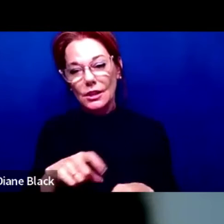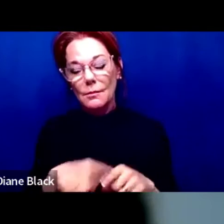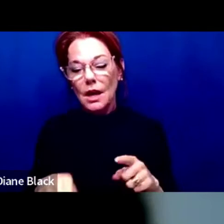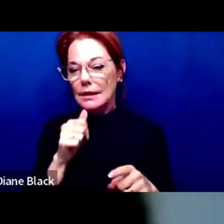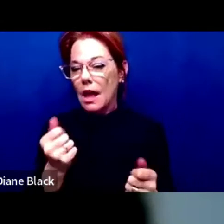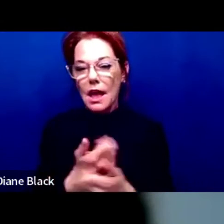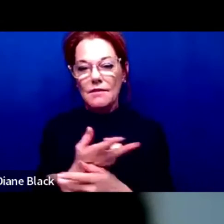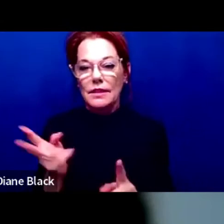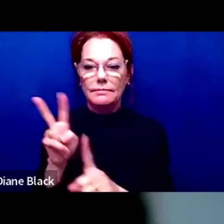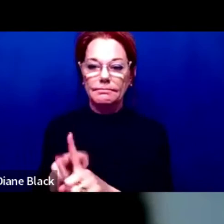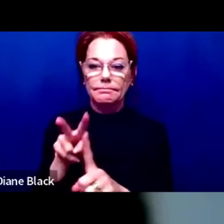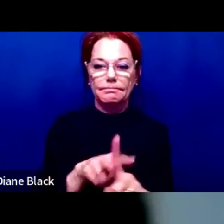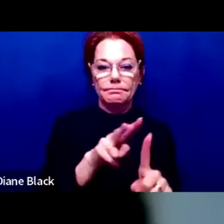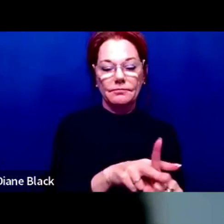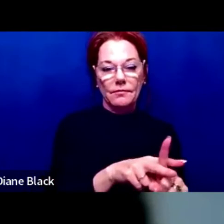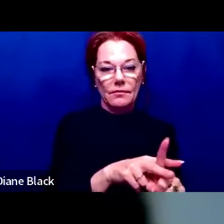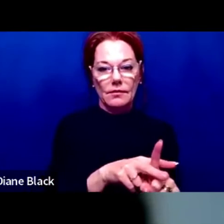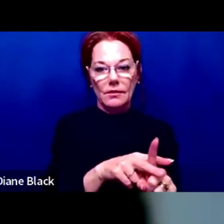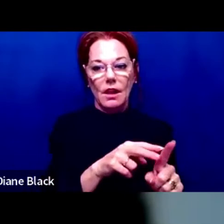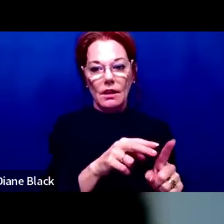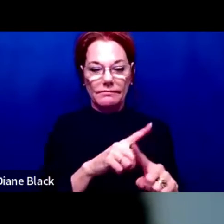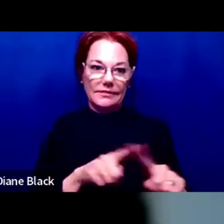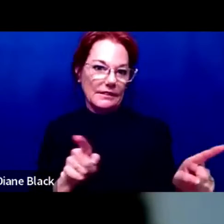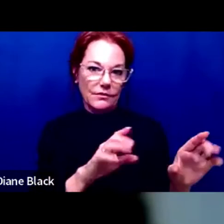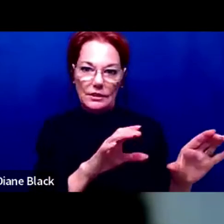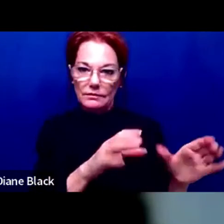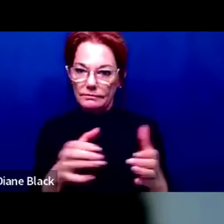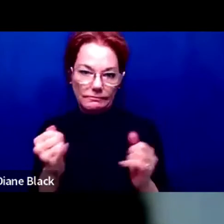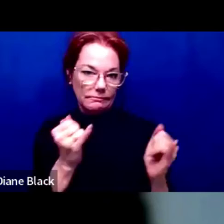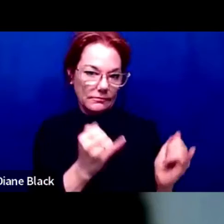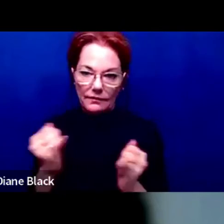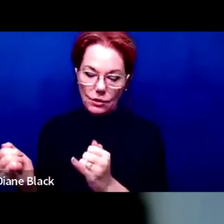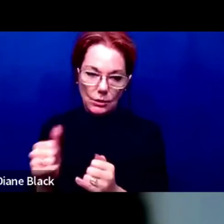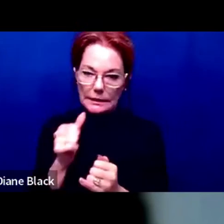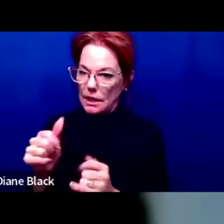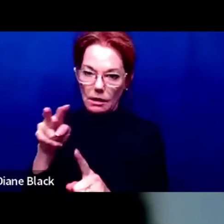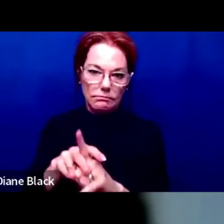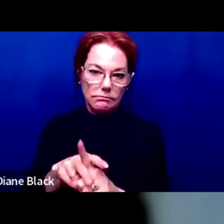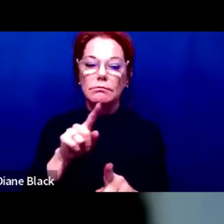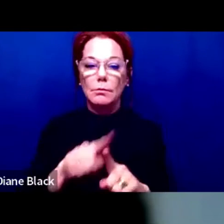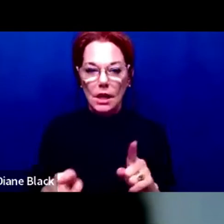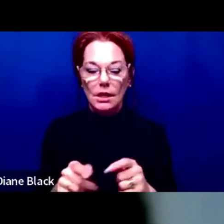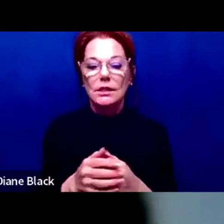these different these different groups of individuals or individuals with different circumstances. But it's